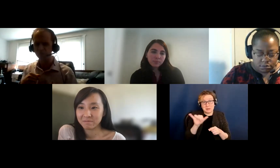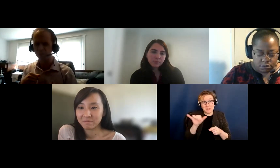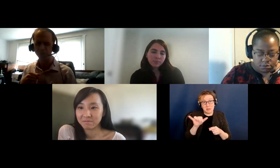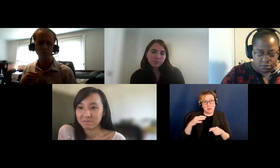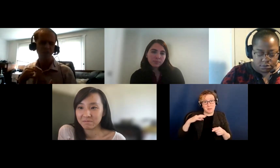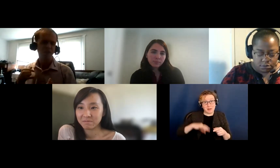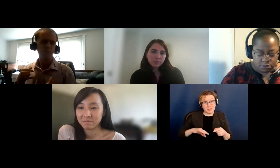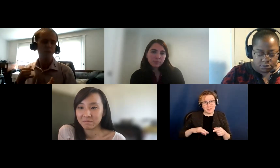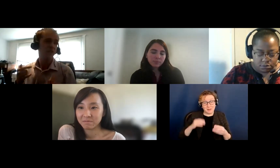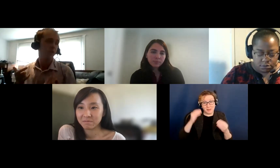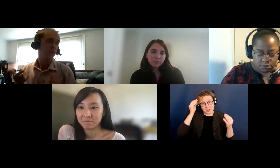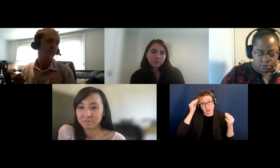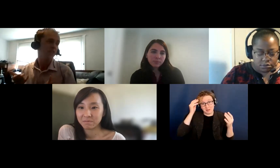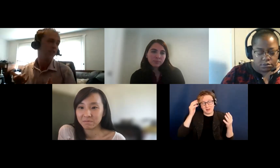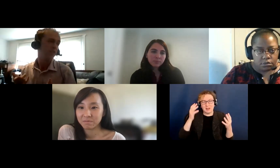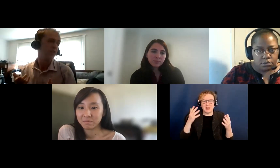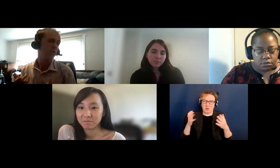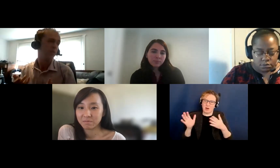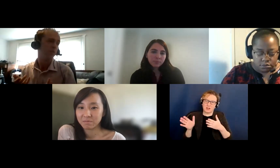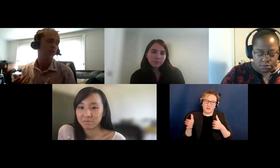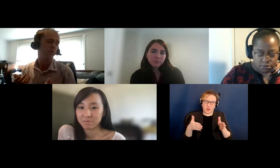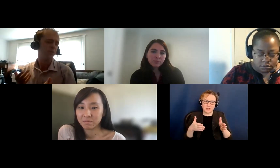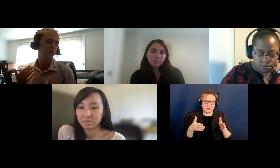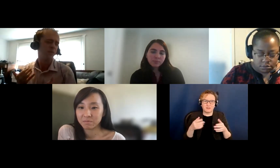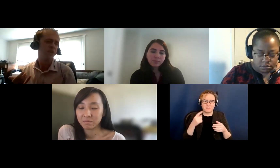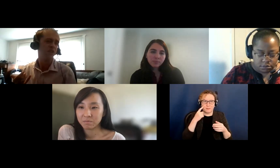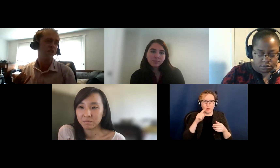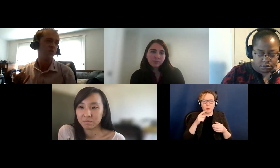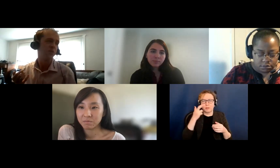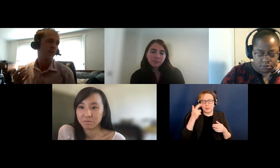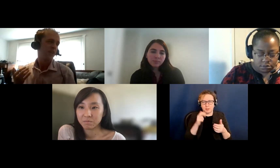about, and you may try diverting it for a reasonable accommodation use.